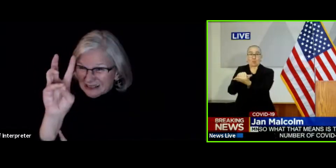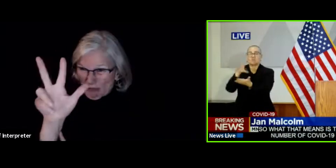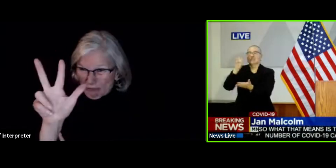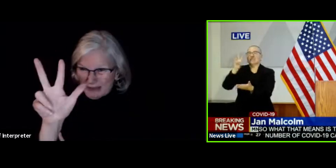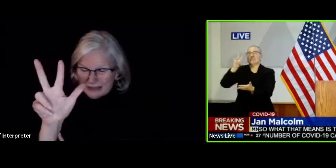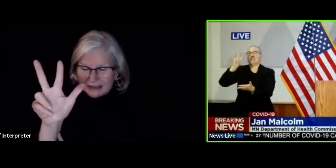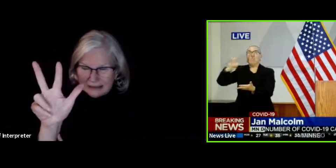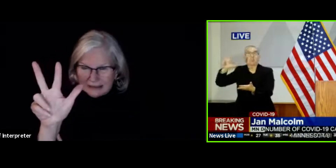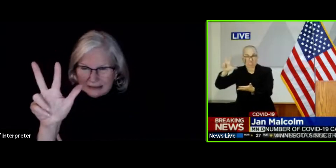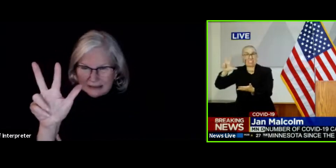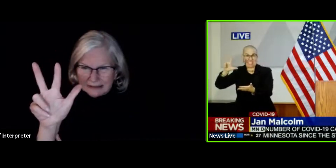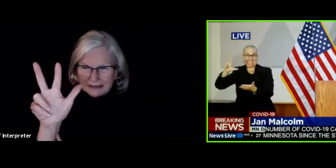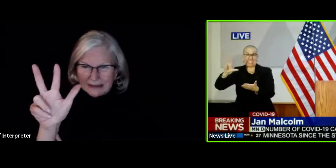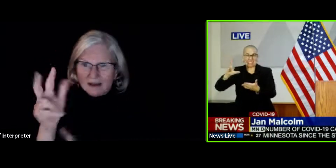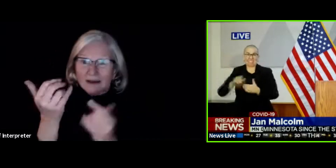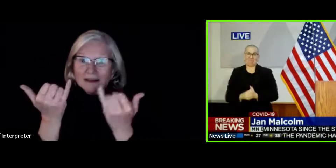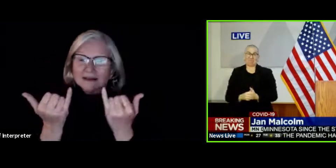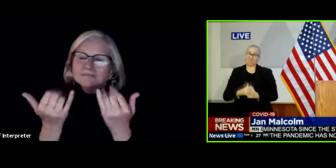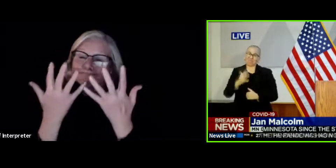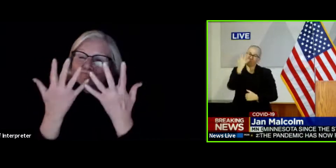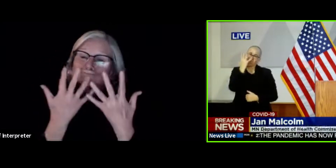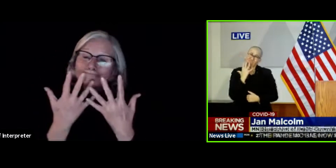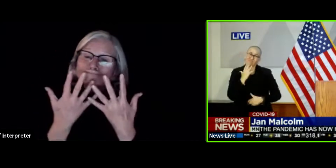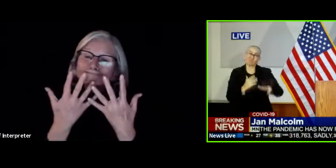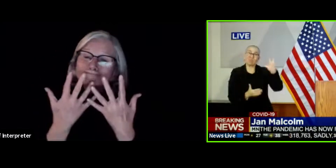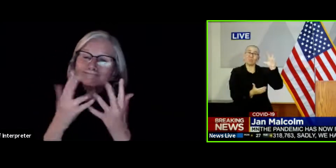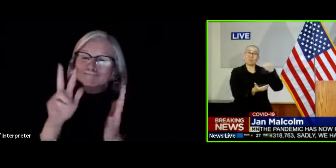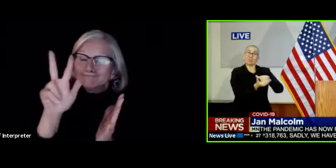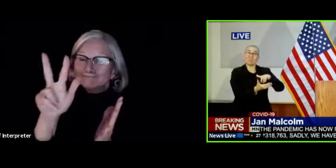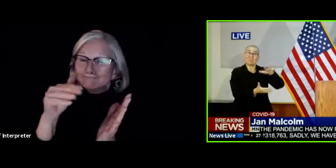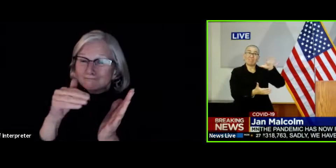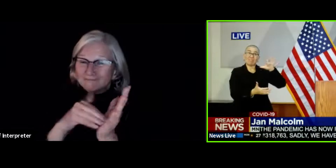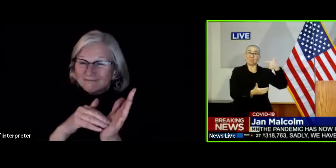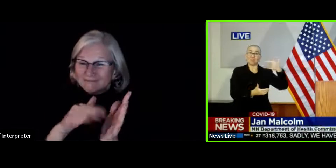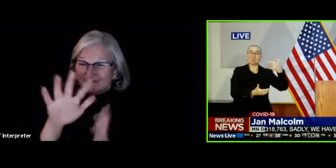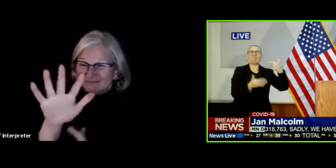3,521 DEATHS IN MINNESOTA, WHICH WERE UP 15 FROM YESTERDAY